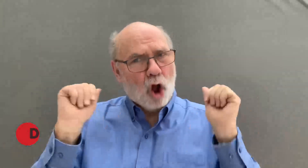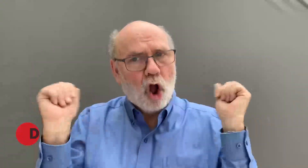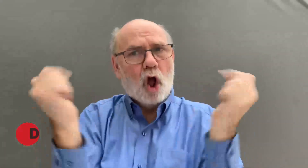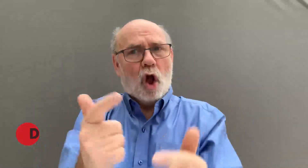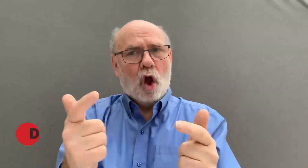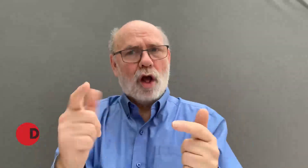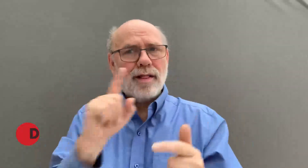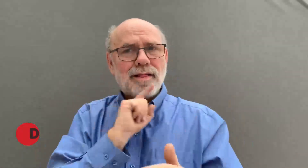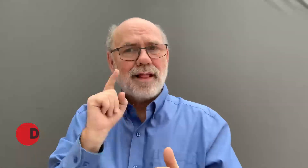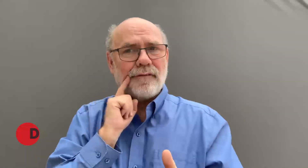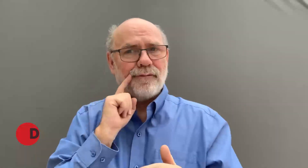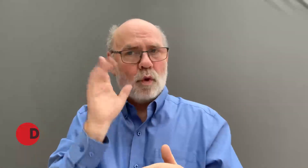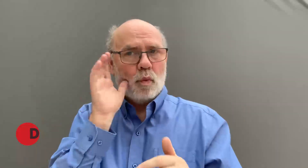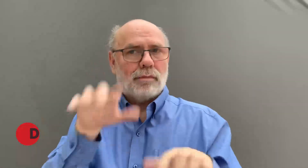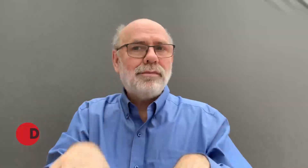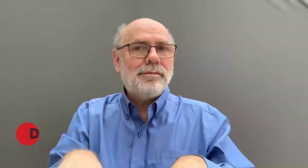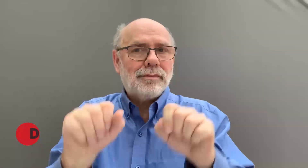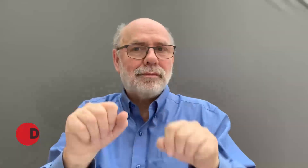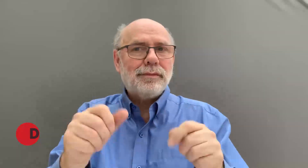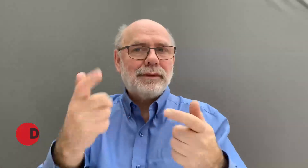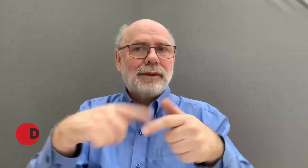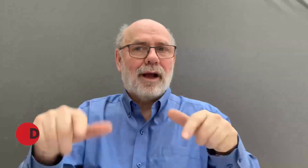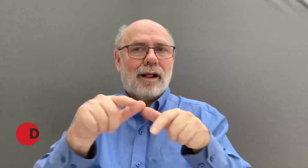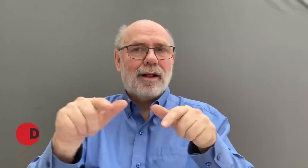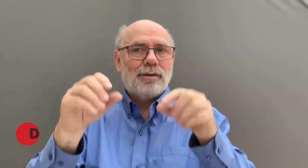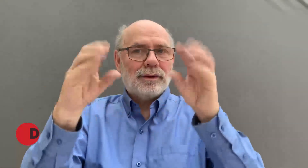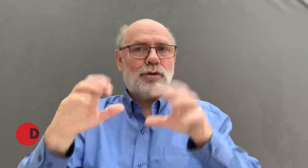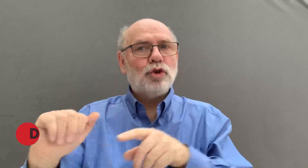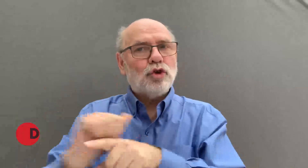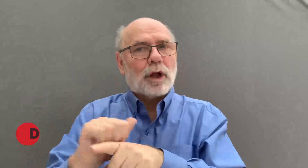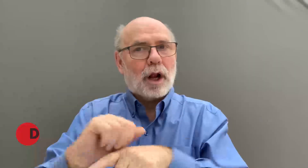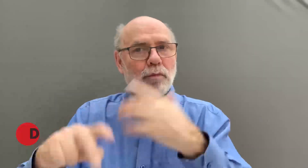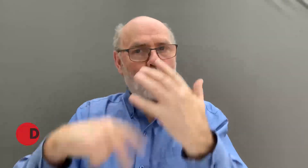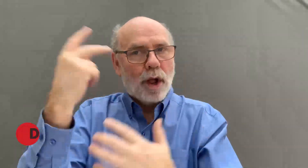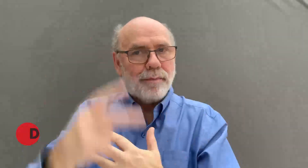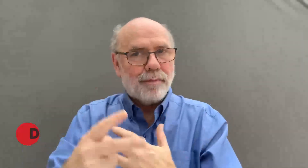all Deaf people to take classes in sign language teacher training programs,